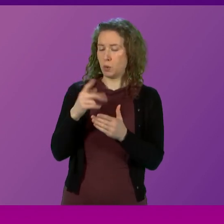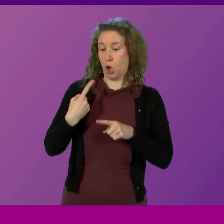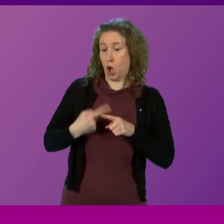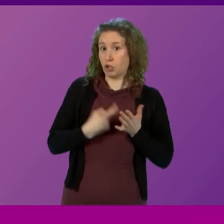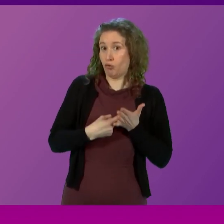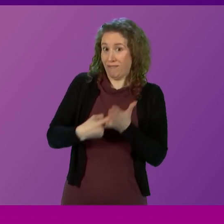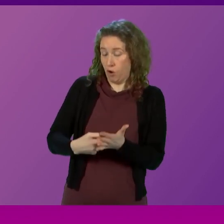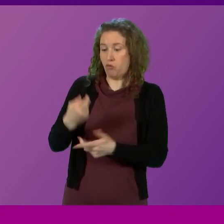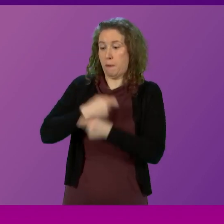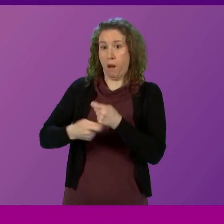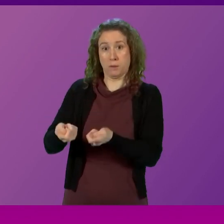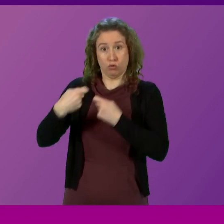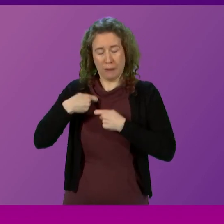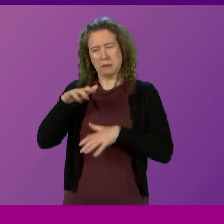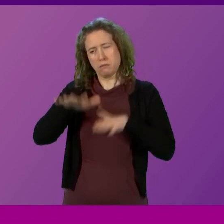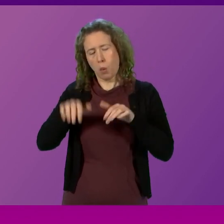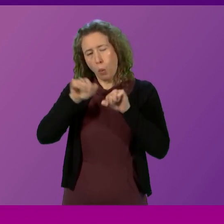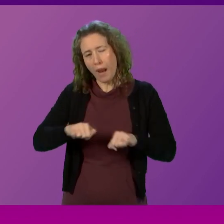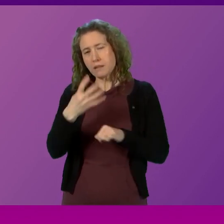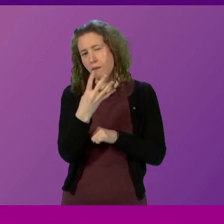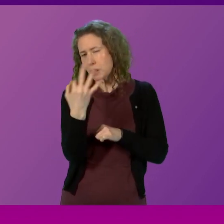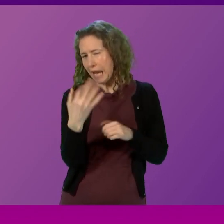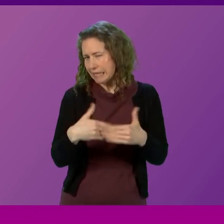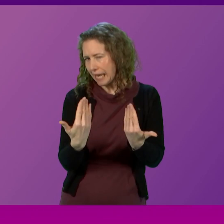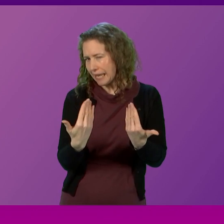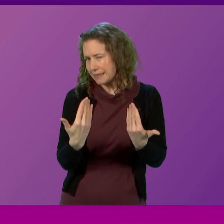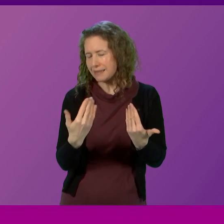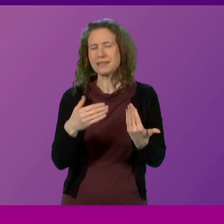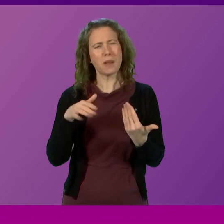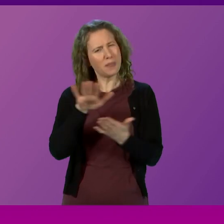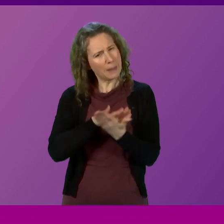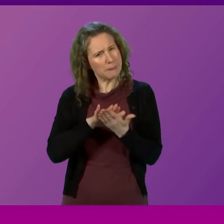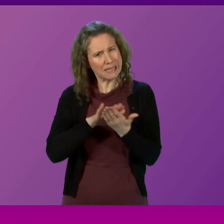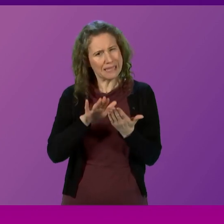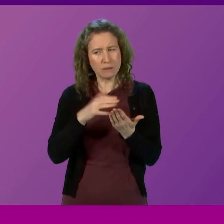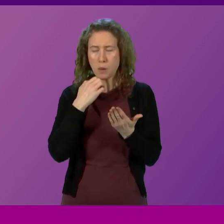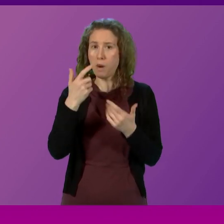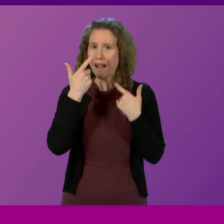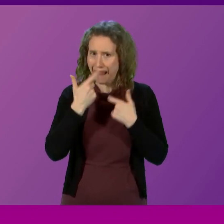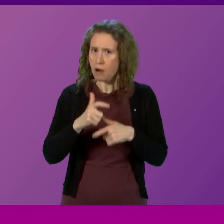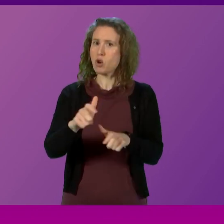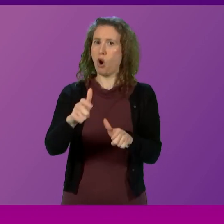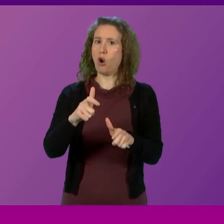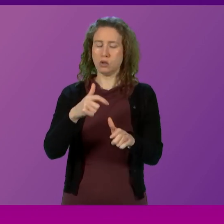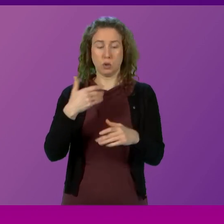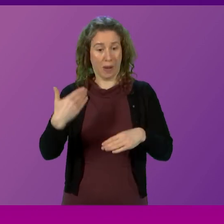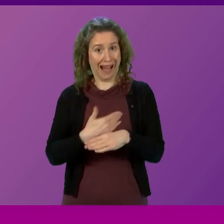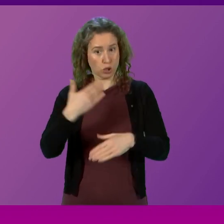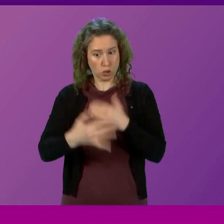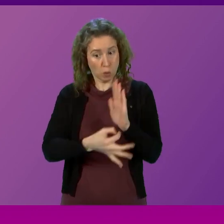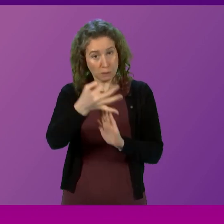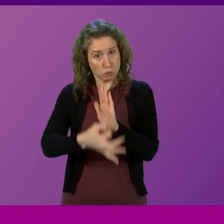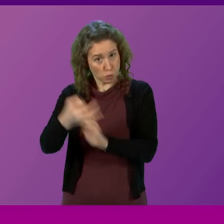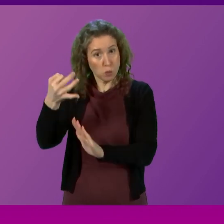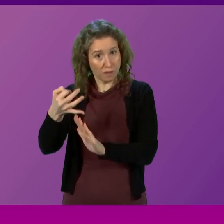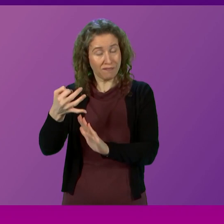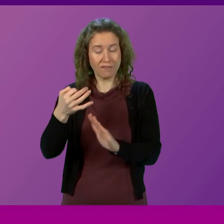the median waiting time is 48 days. We will continue taking action to improve that further.